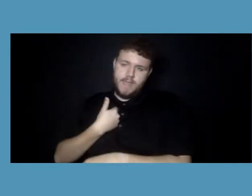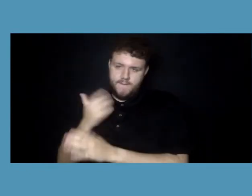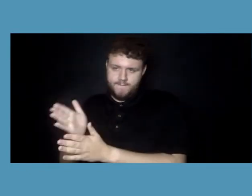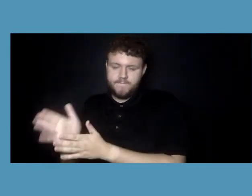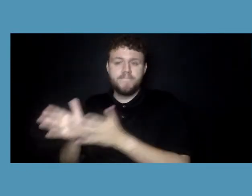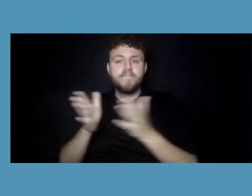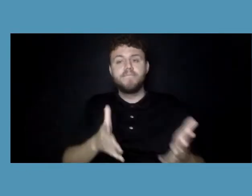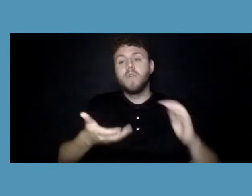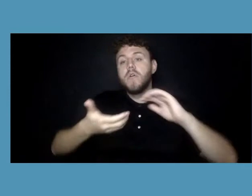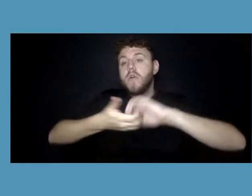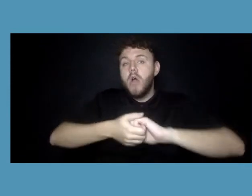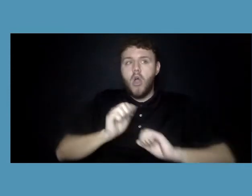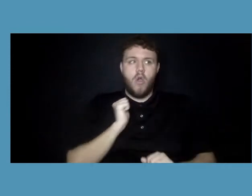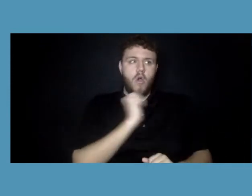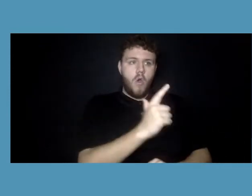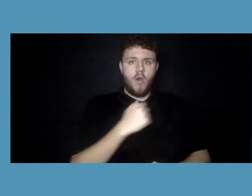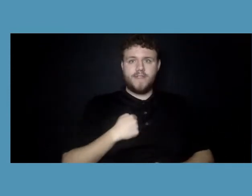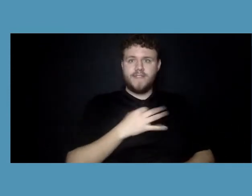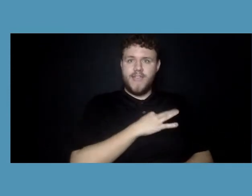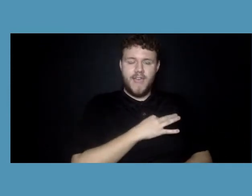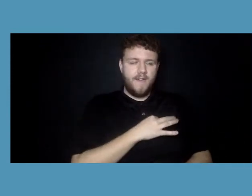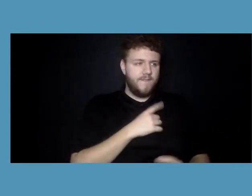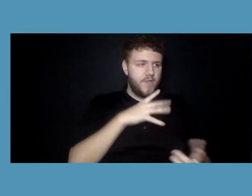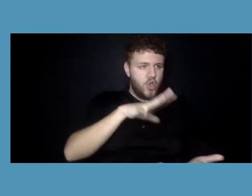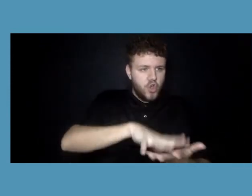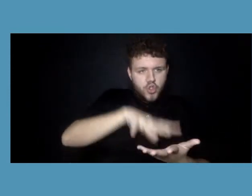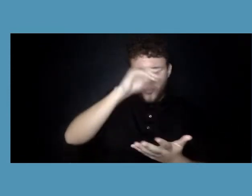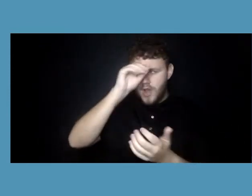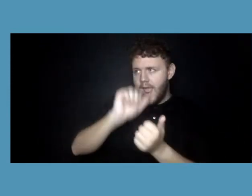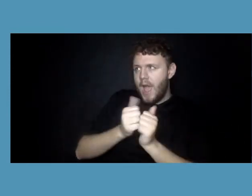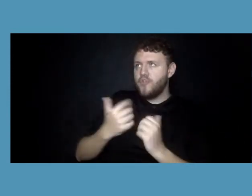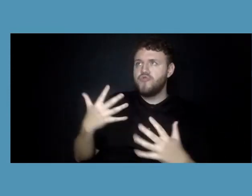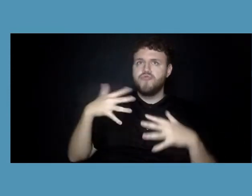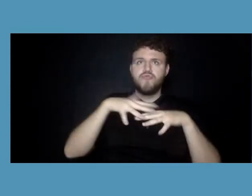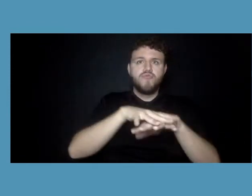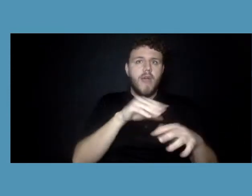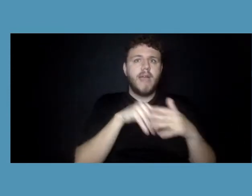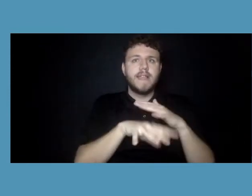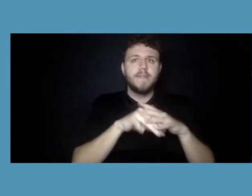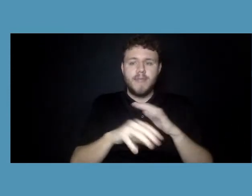all of our staff learning and incorporating access into their roles. So it is not just